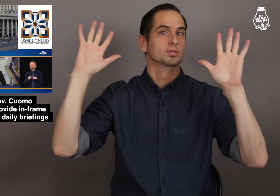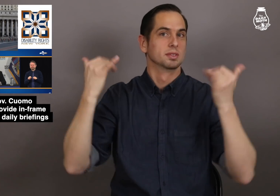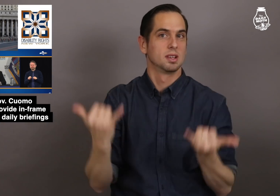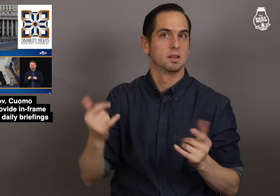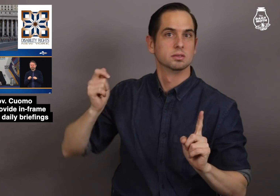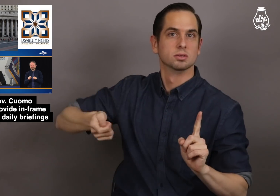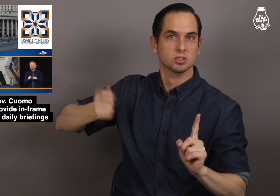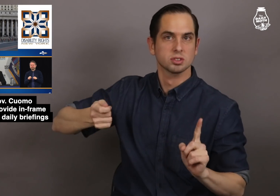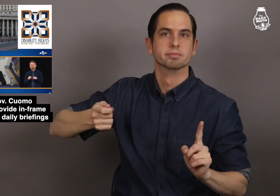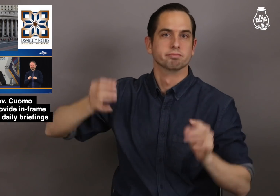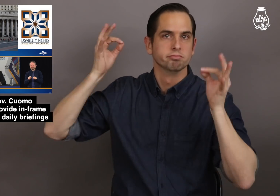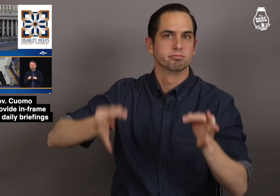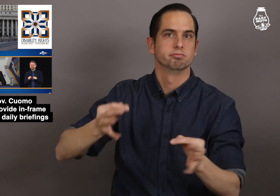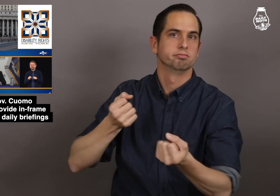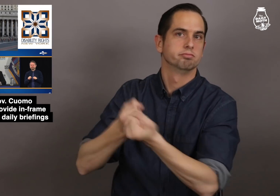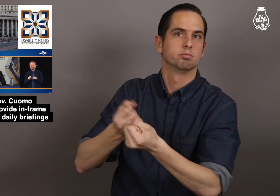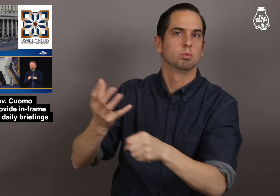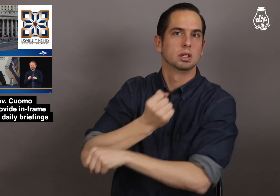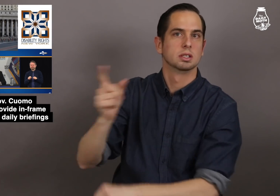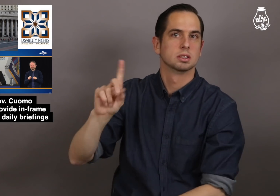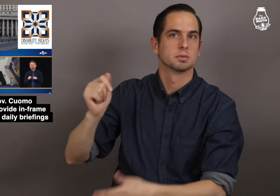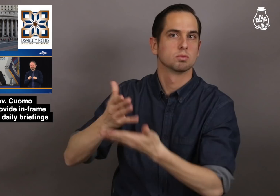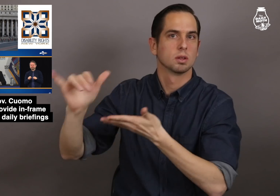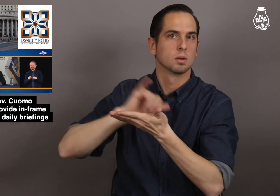Well, now, the judge has made a decision to grant